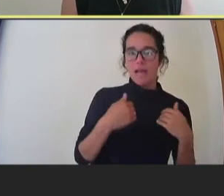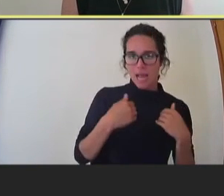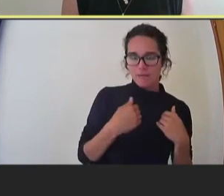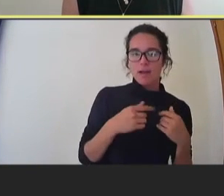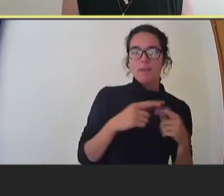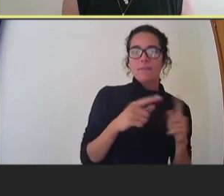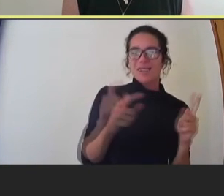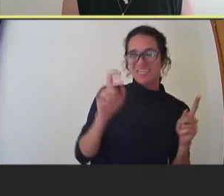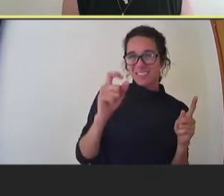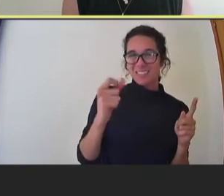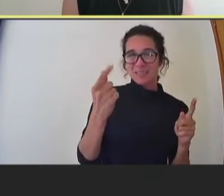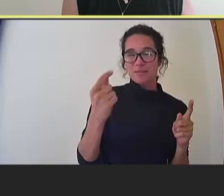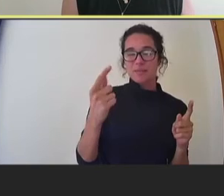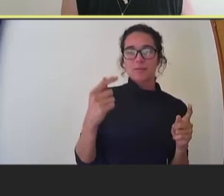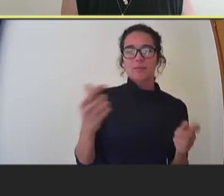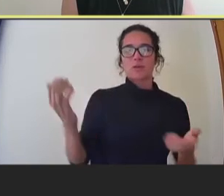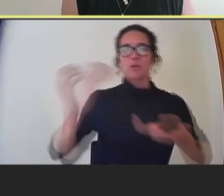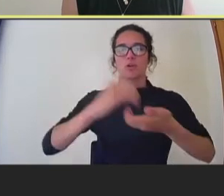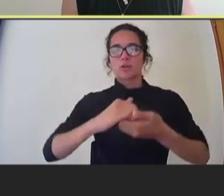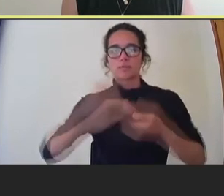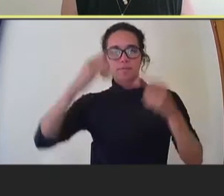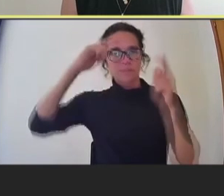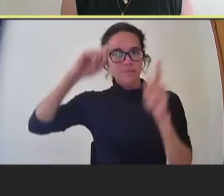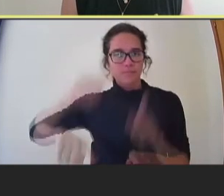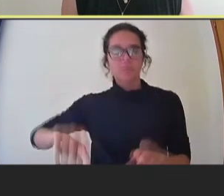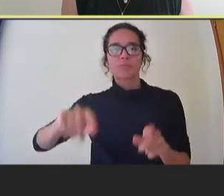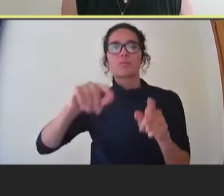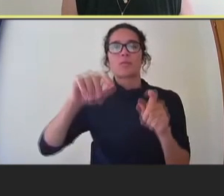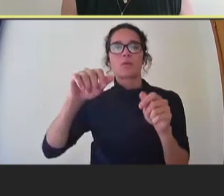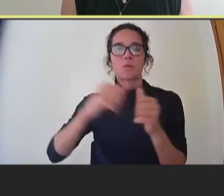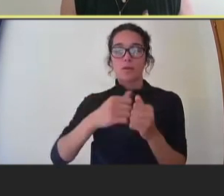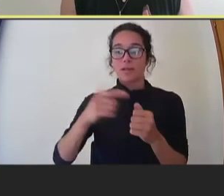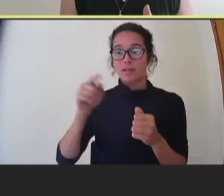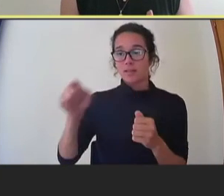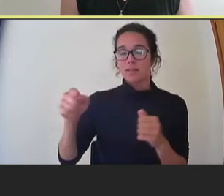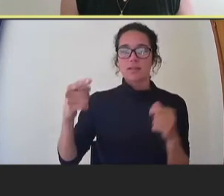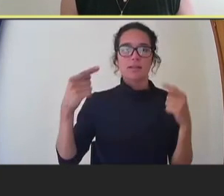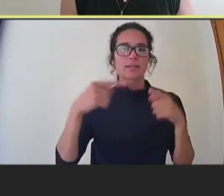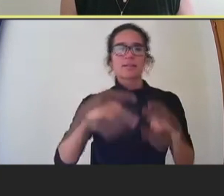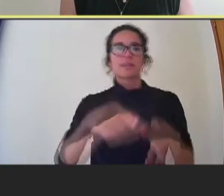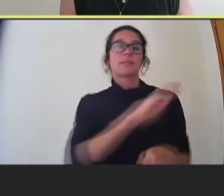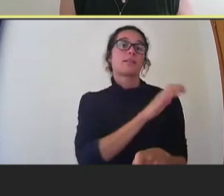in partnership, what clinical studies need to be done, what should those studies look